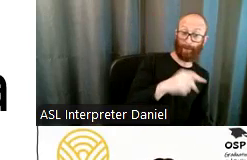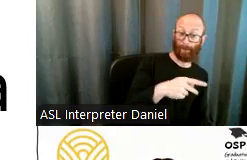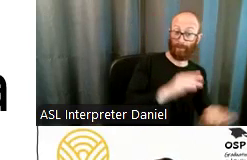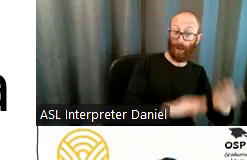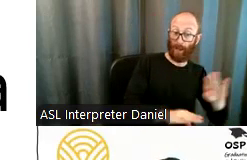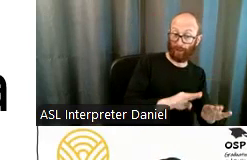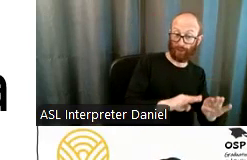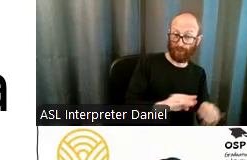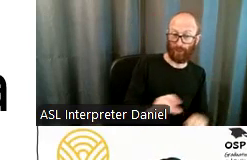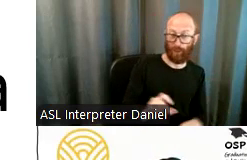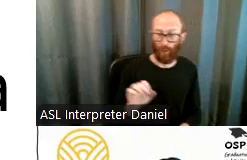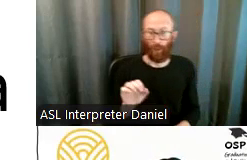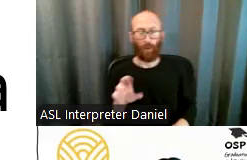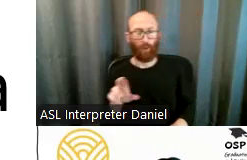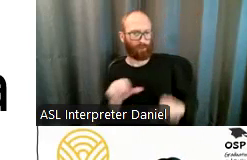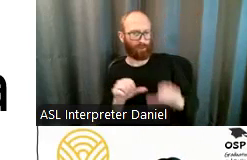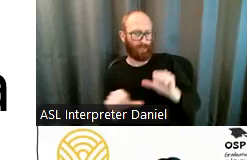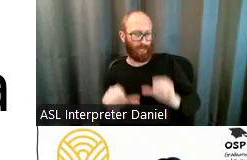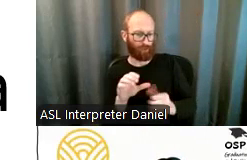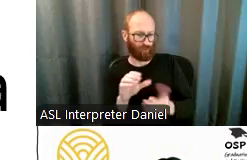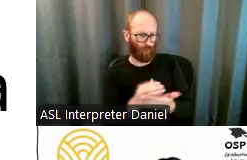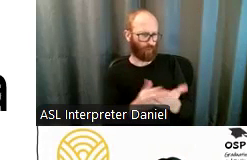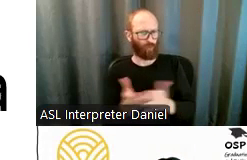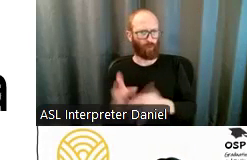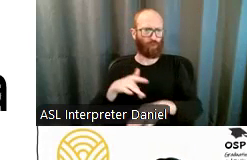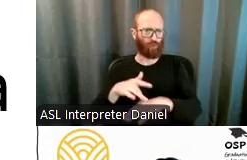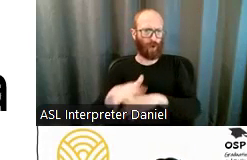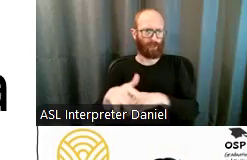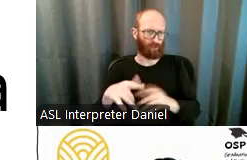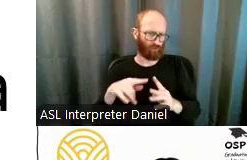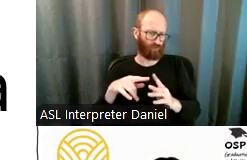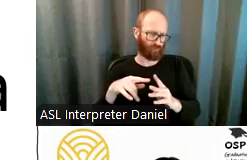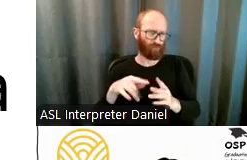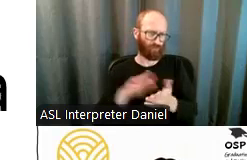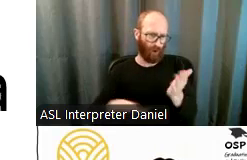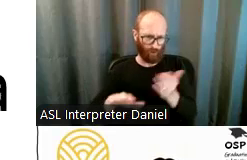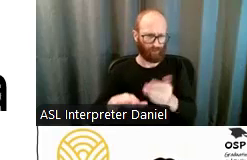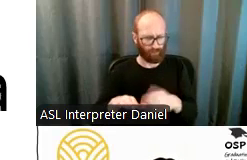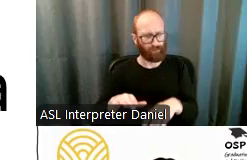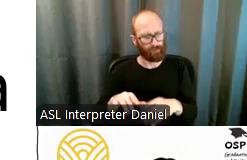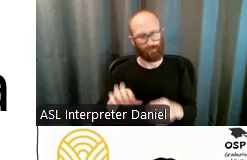a science course through a running start at a local college? That in turn also can help